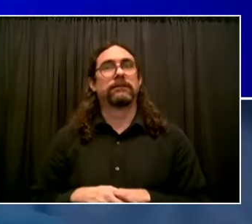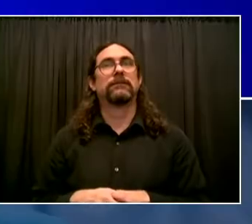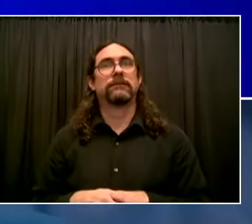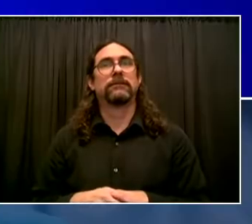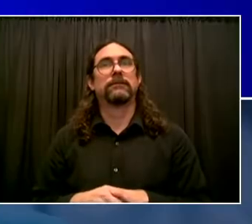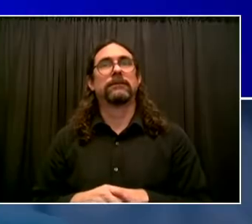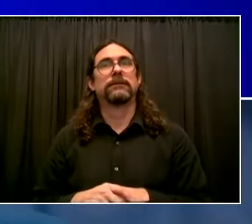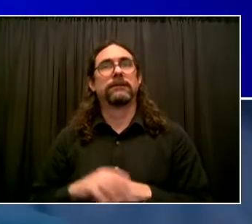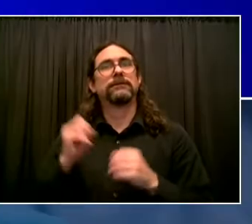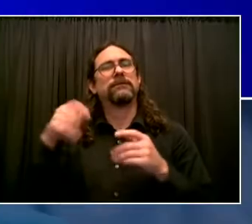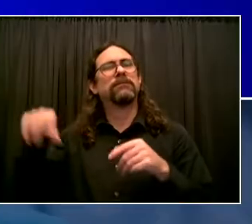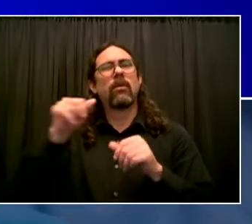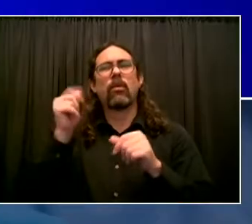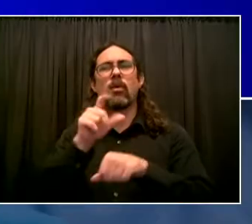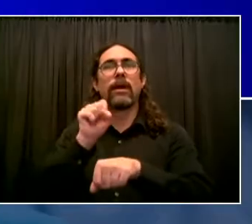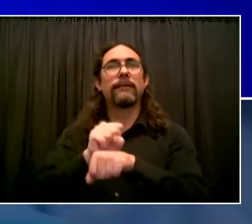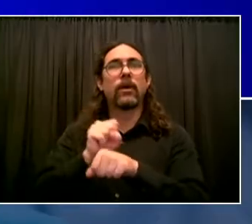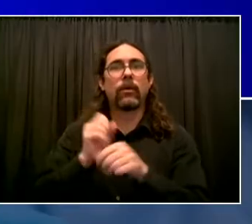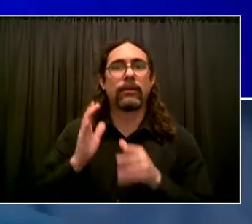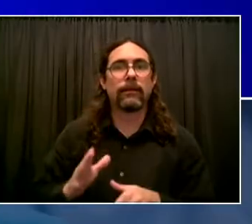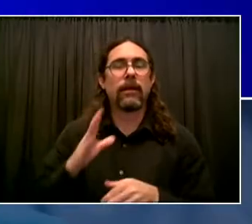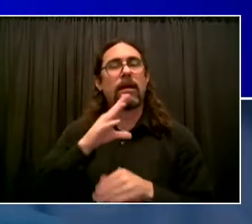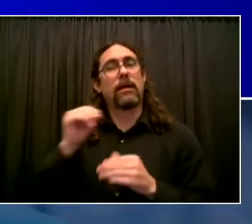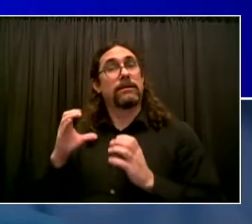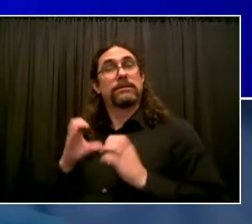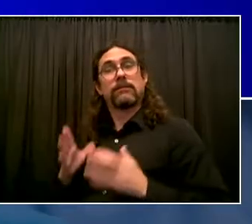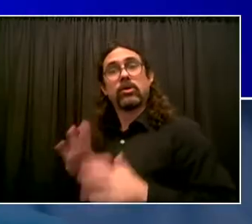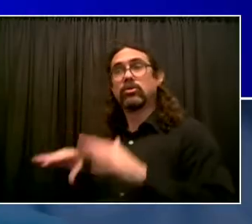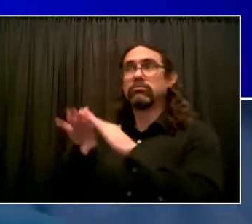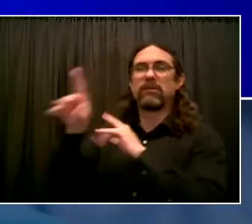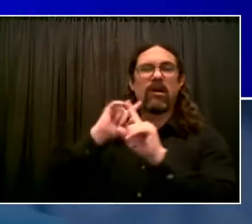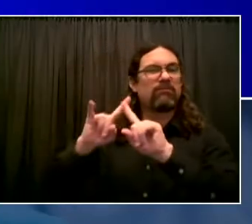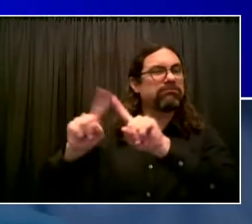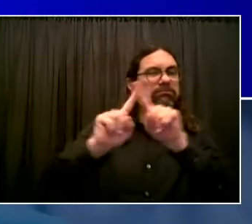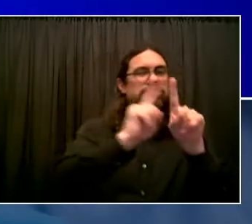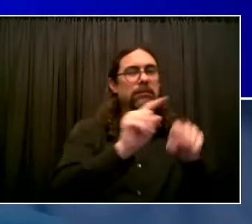PROTECTION. TWO DOSES ALL THE BUSINESSES STARTING DECEMBER 27, EMPLOYEE AND CUSTOMERS.